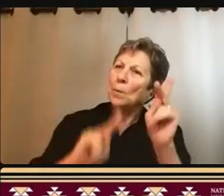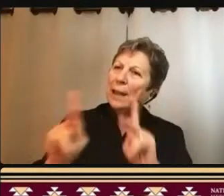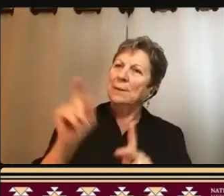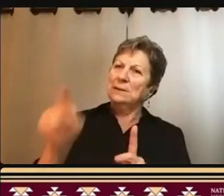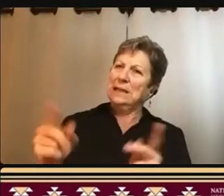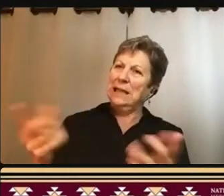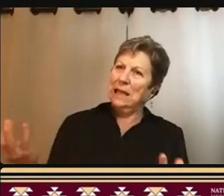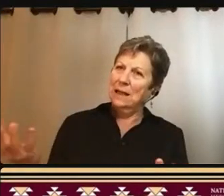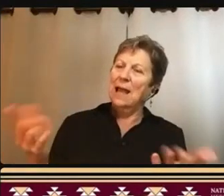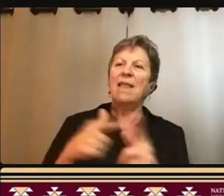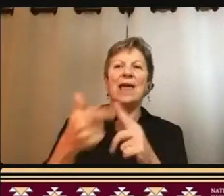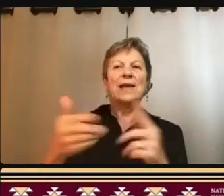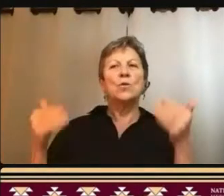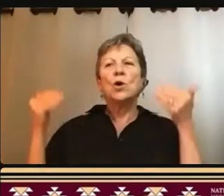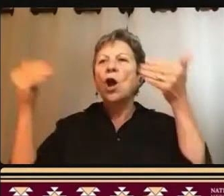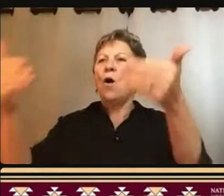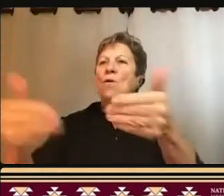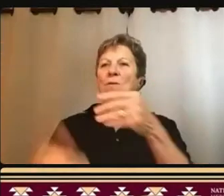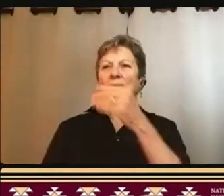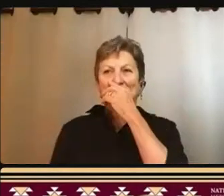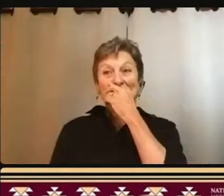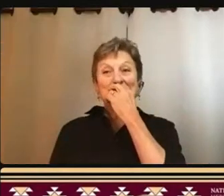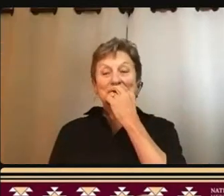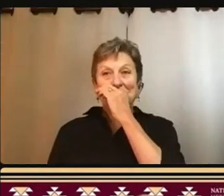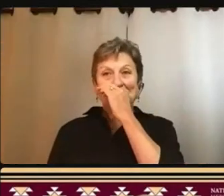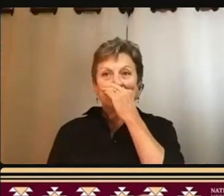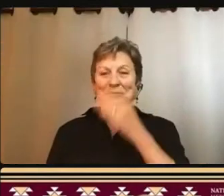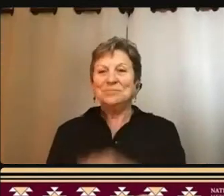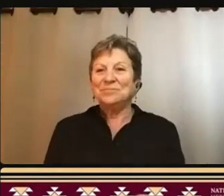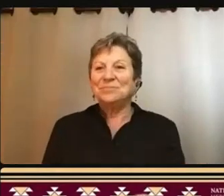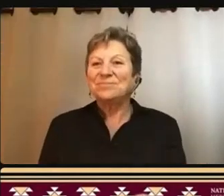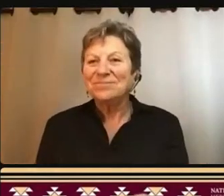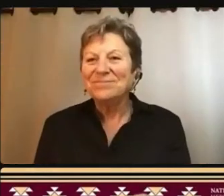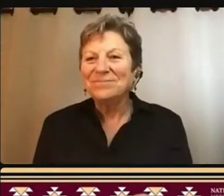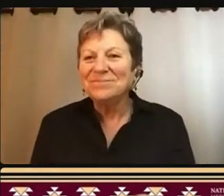YOU SHUT UP, YOU LISTEN, YOU